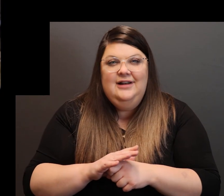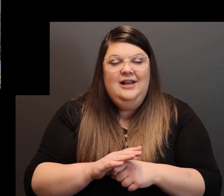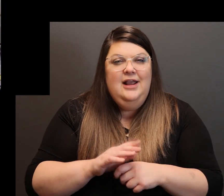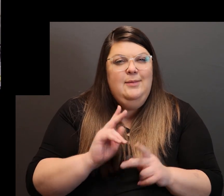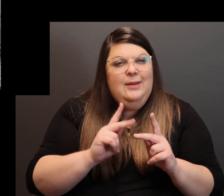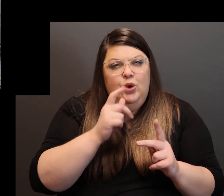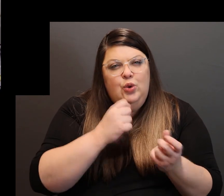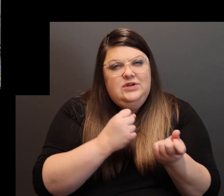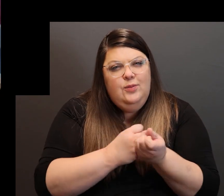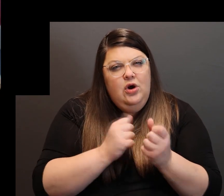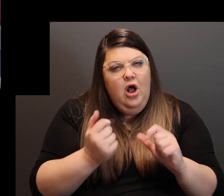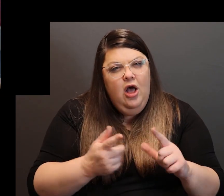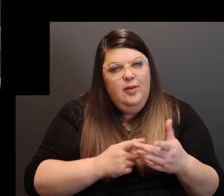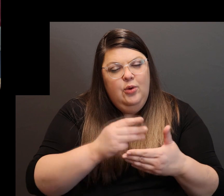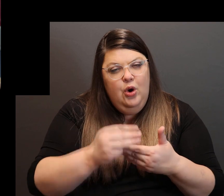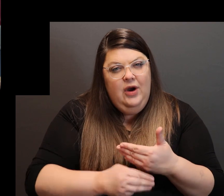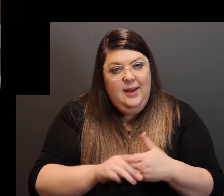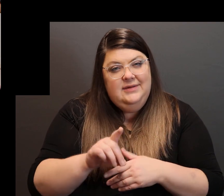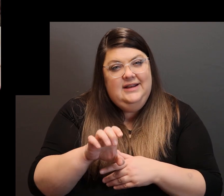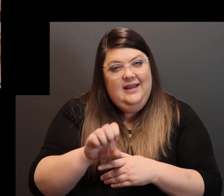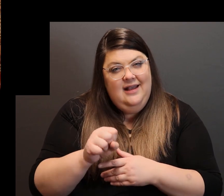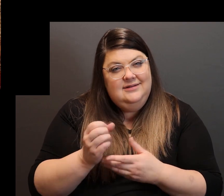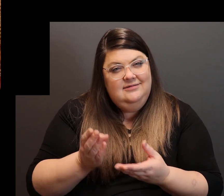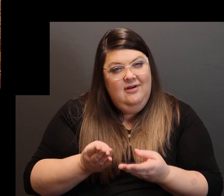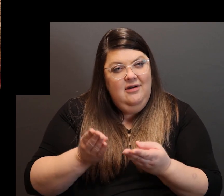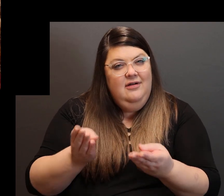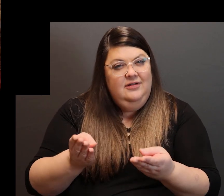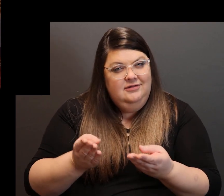all of the programs that DES is about.